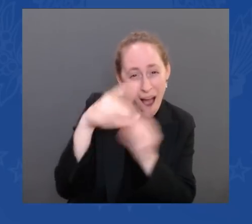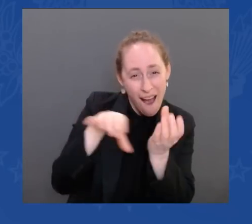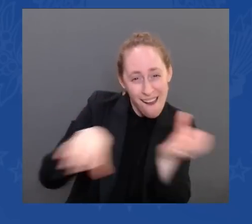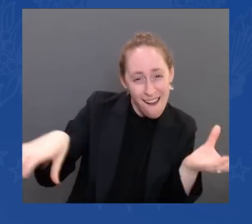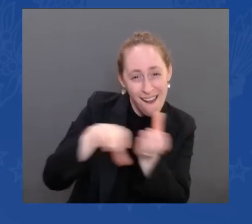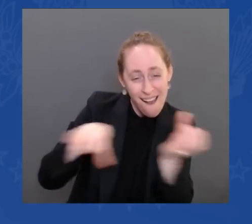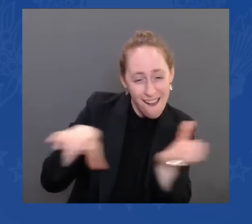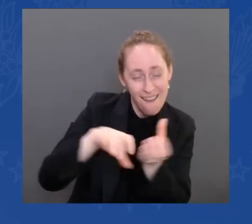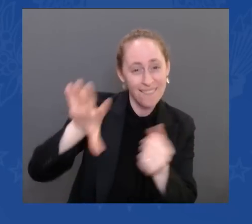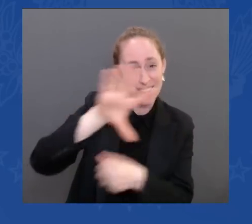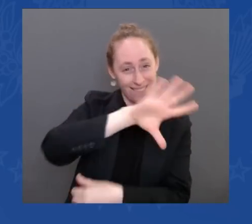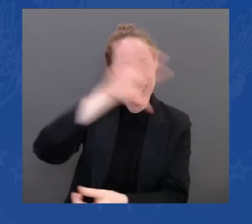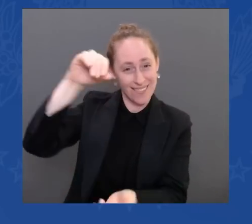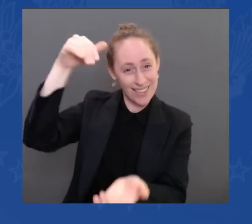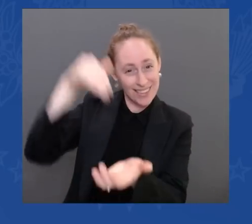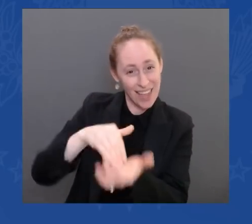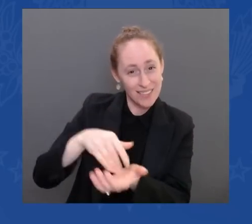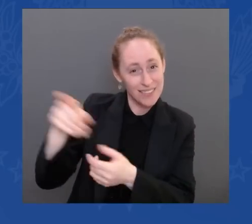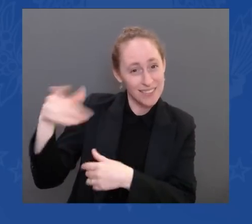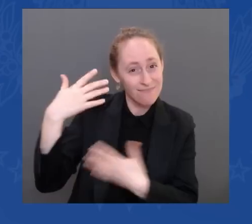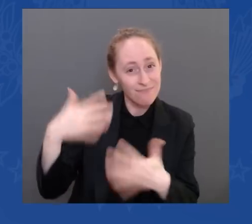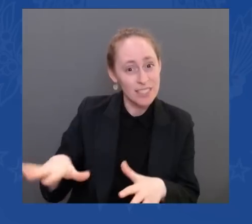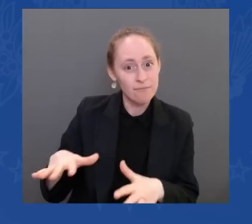I thought you may -- I might be electrocuted.